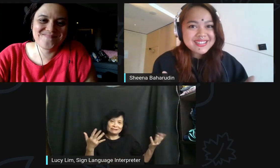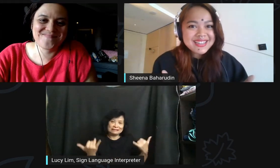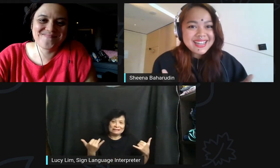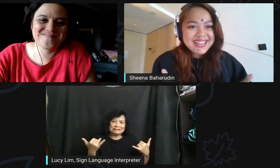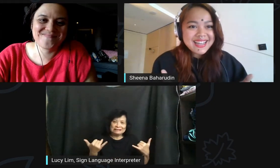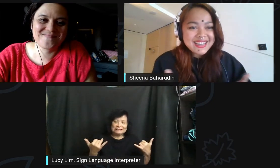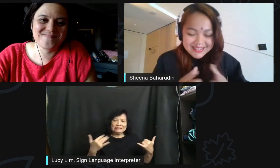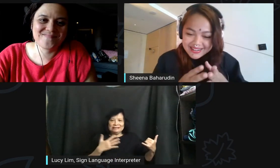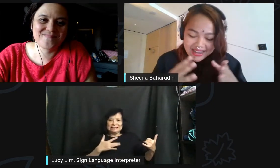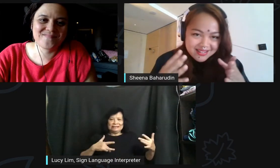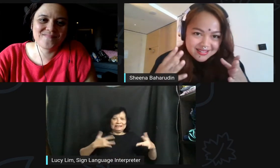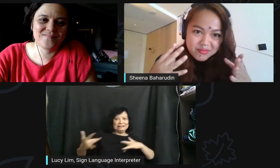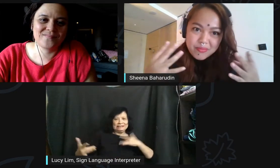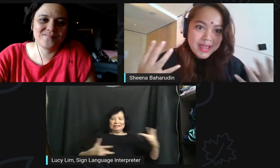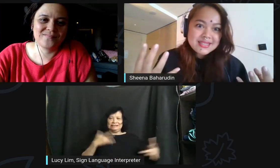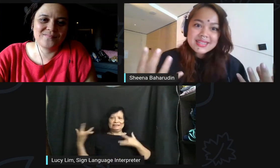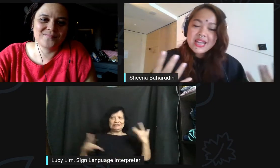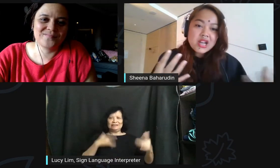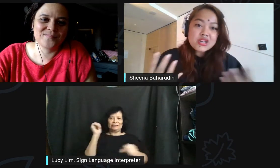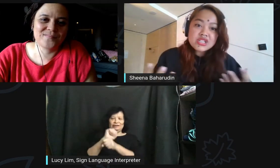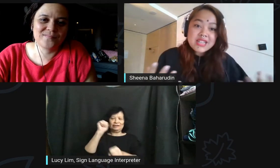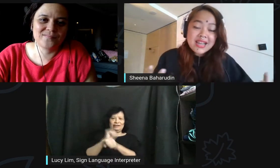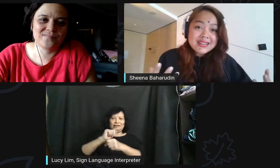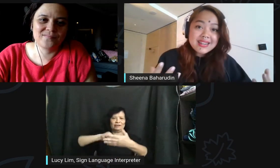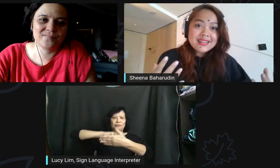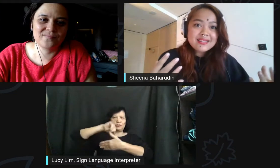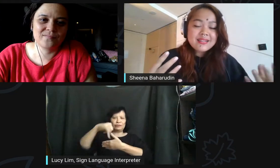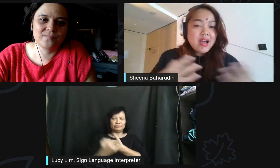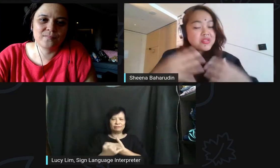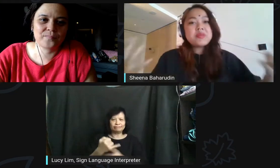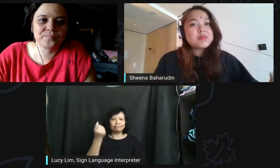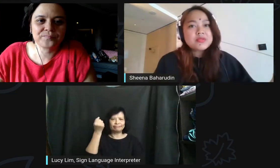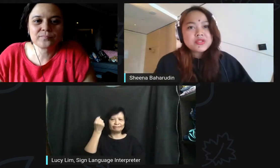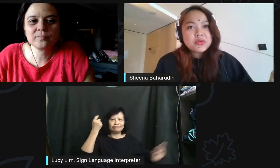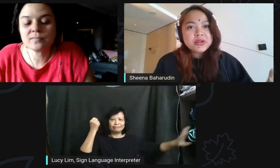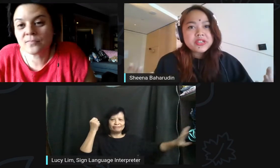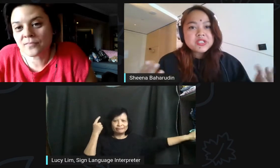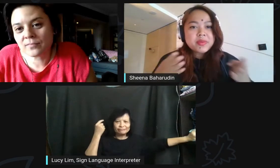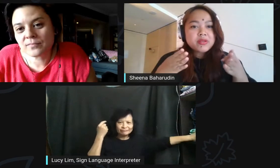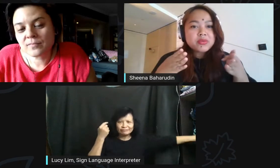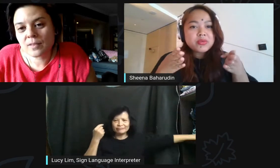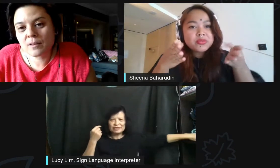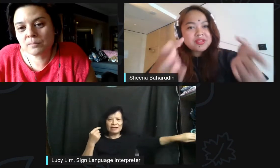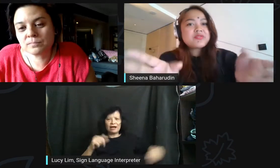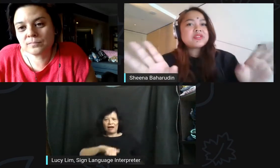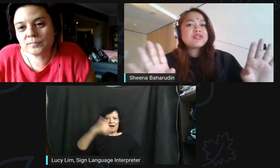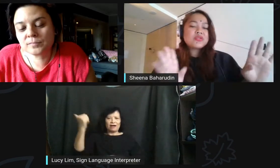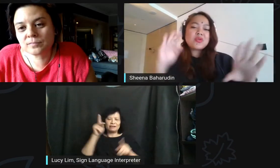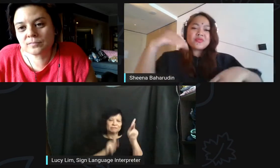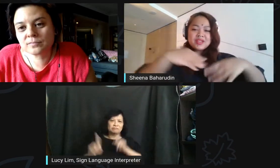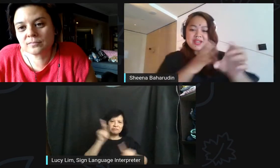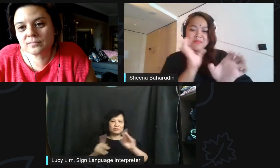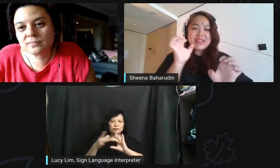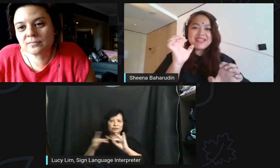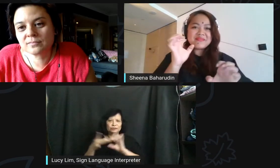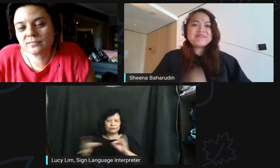and basically understanding other people stories but through different sort of medium.